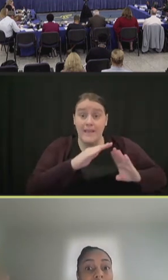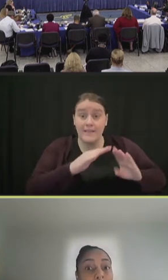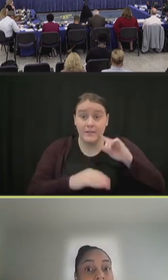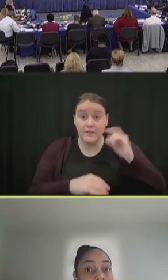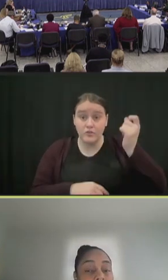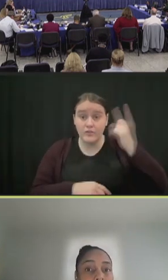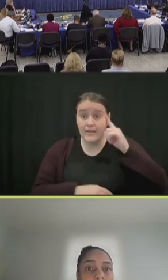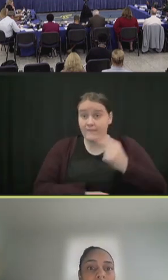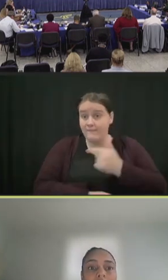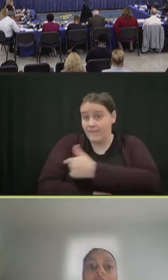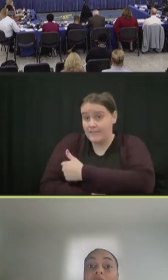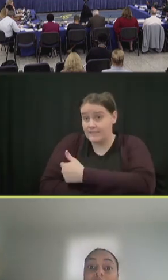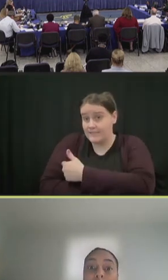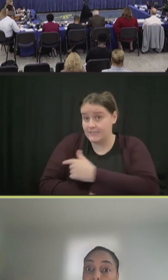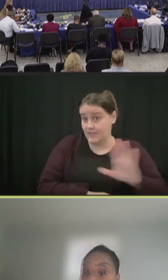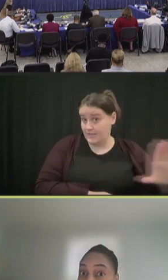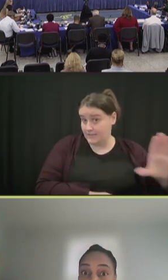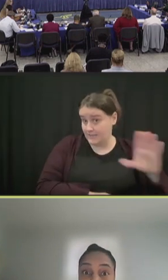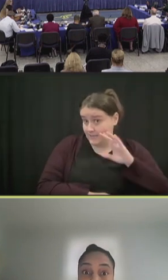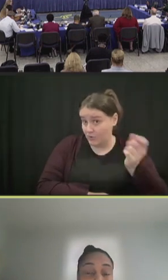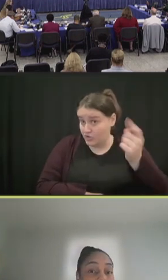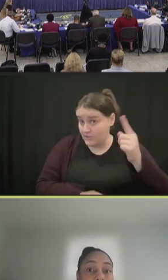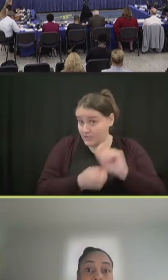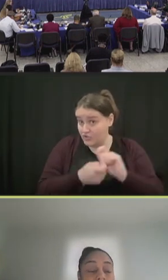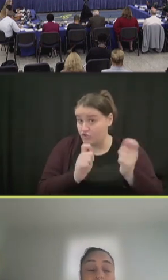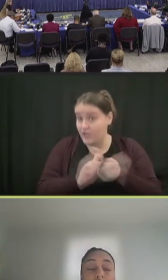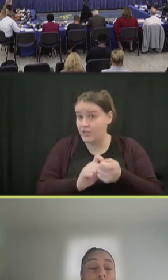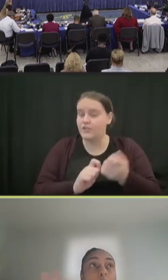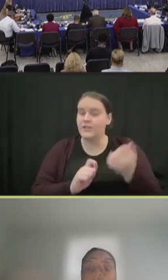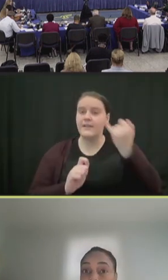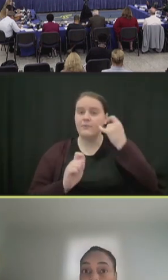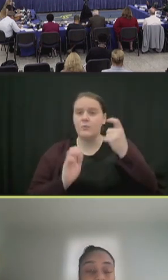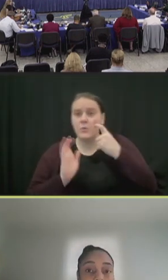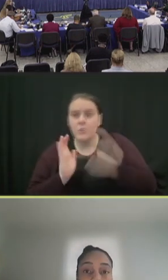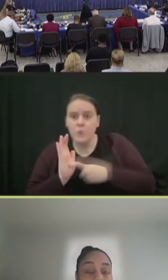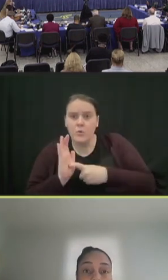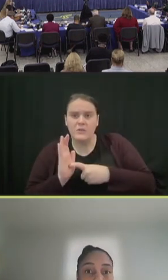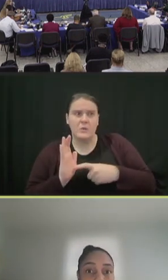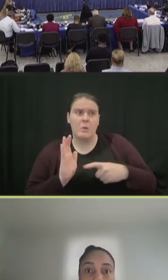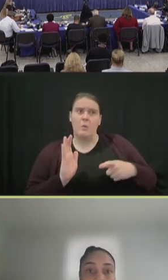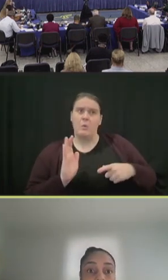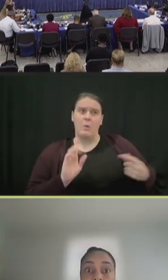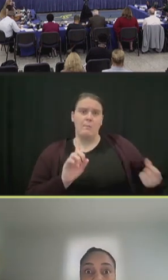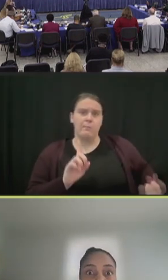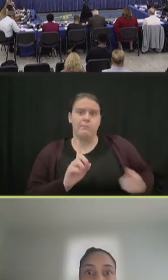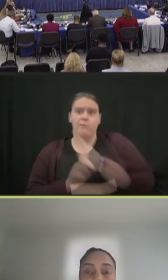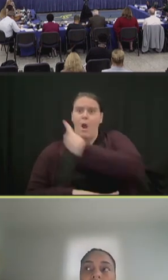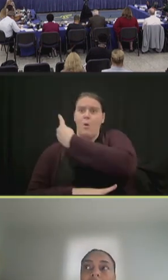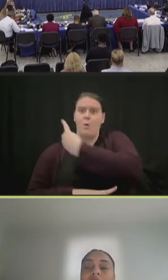we are picking up on some rampant misinformation, just some wildly inaccurate thinking,